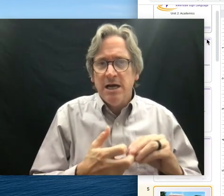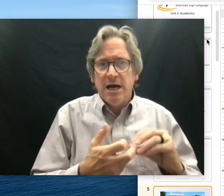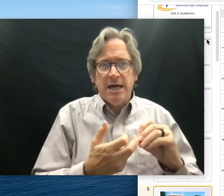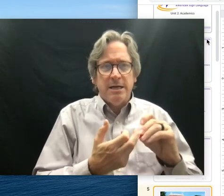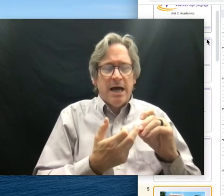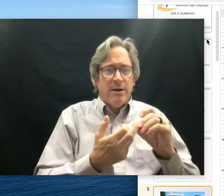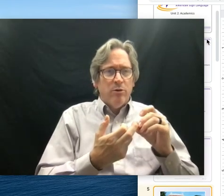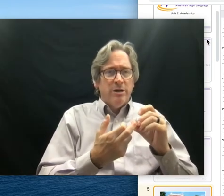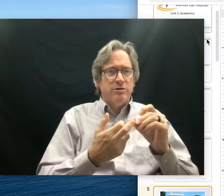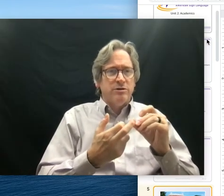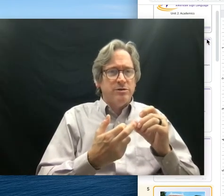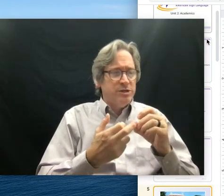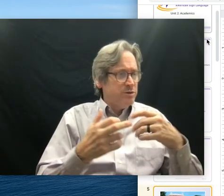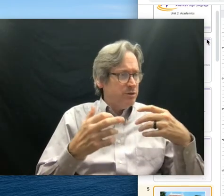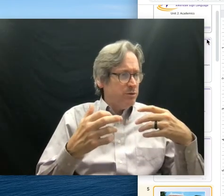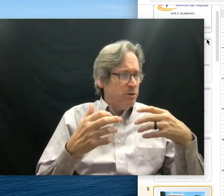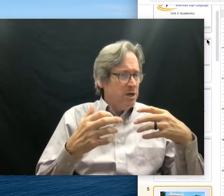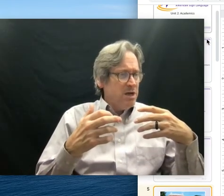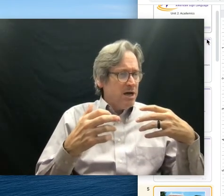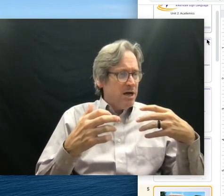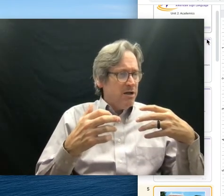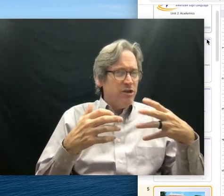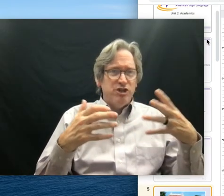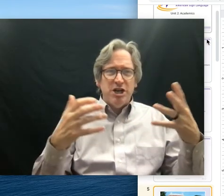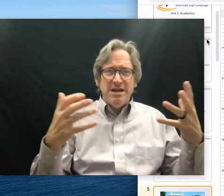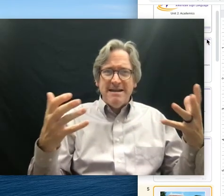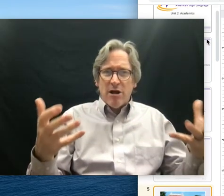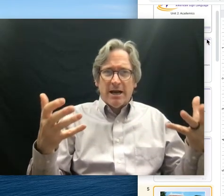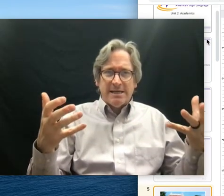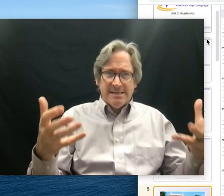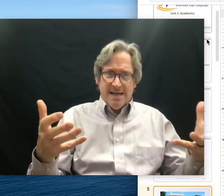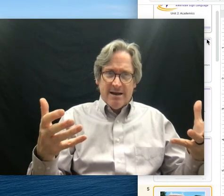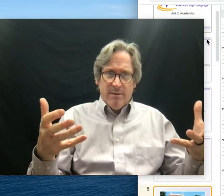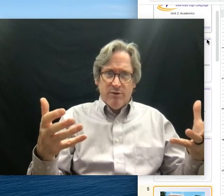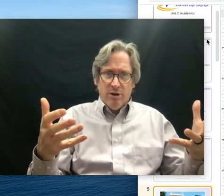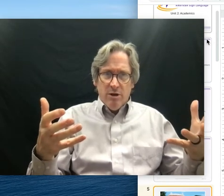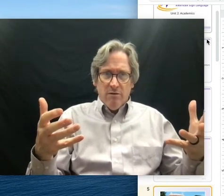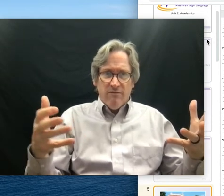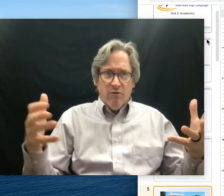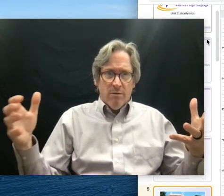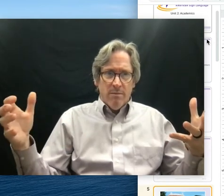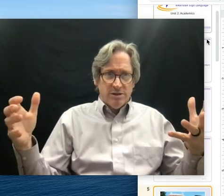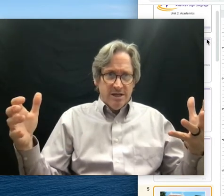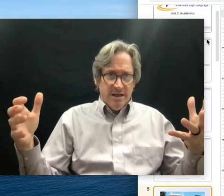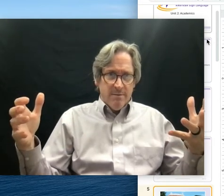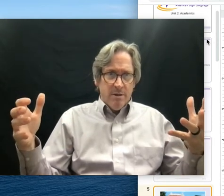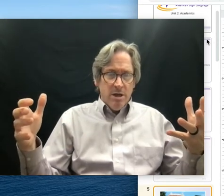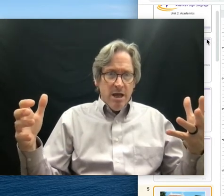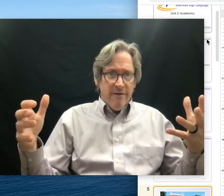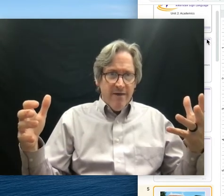and i will introduce you to the generic setup for most of them and then